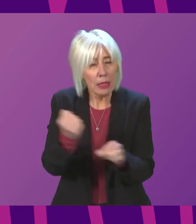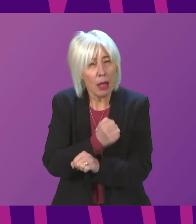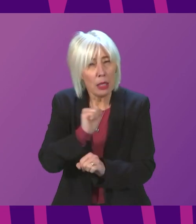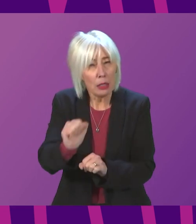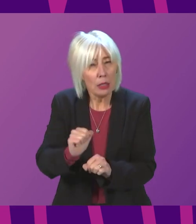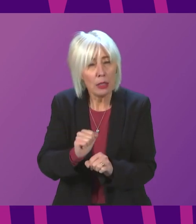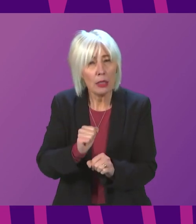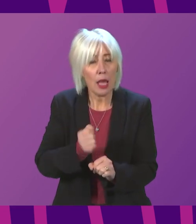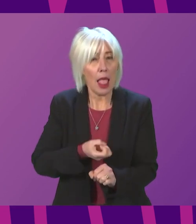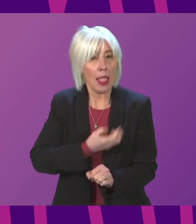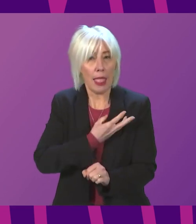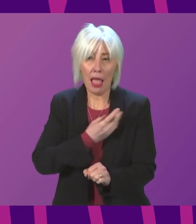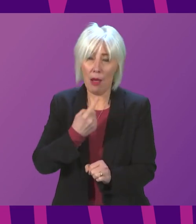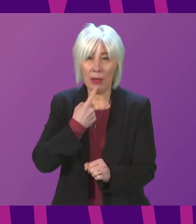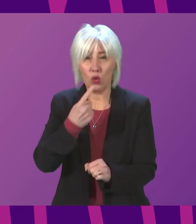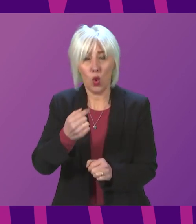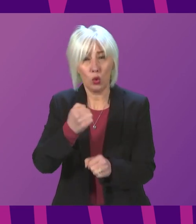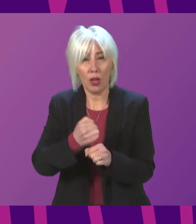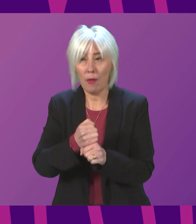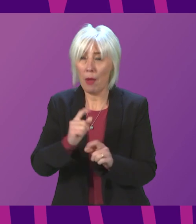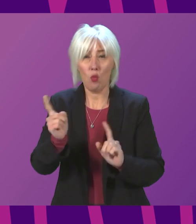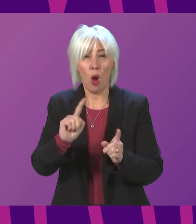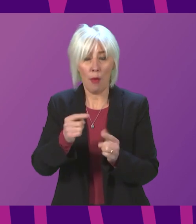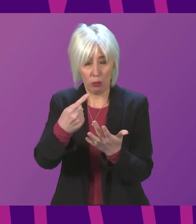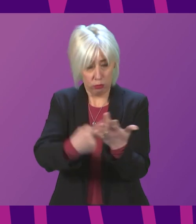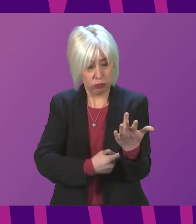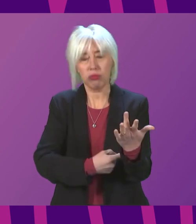a raft of suggestions, including the provision of mobile testing units in schools and the